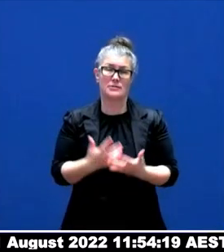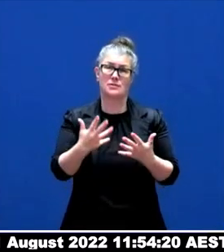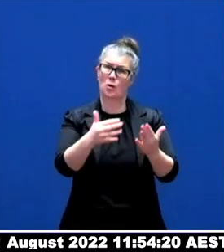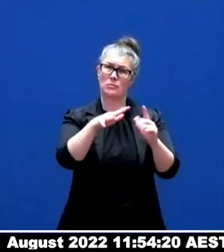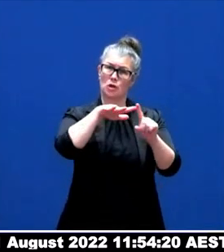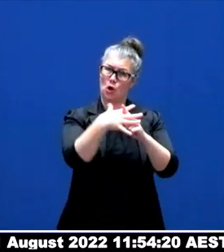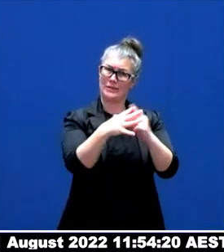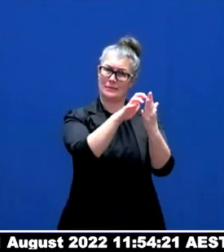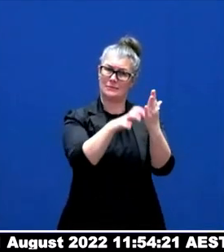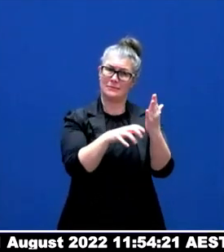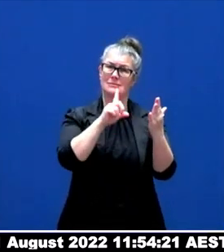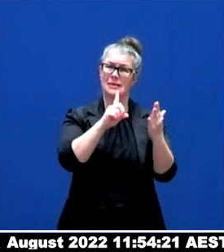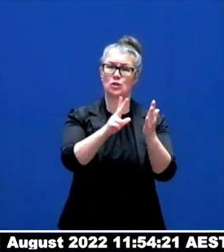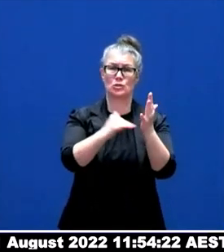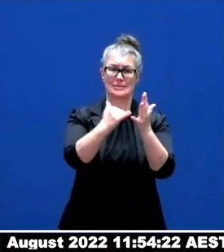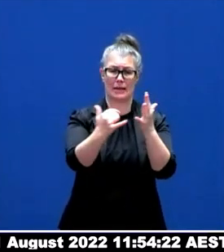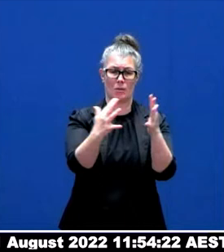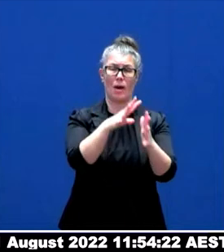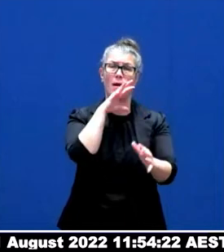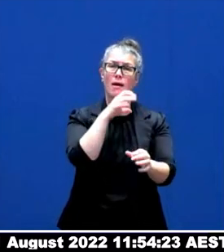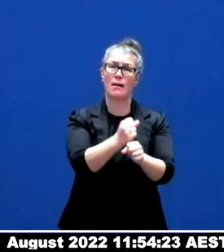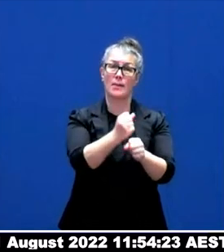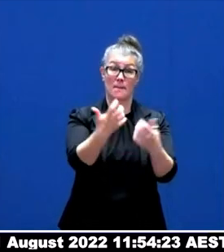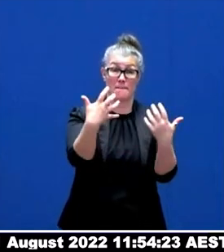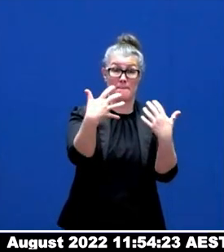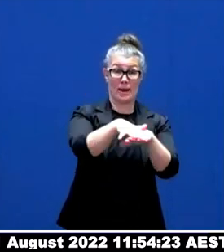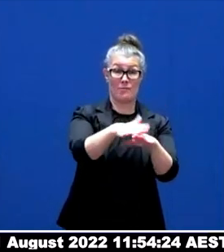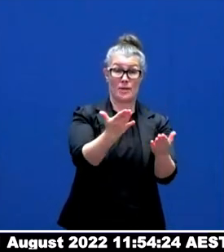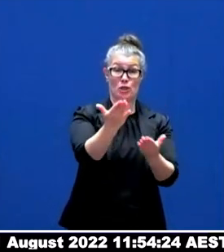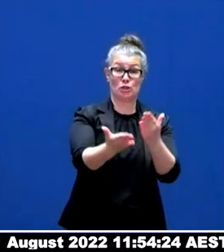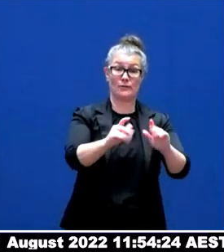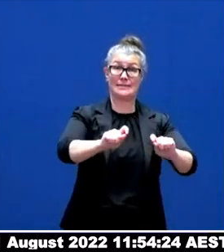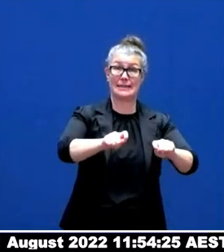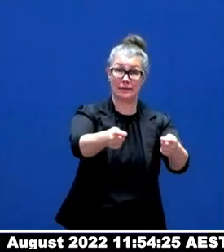"The New South Wales Government's mainstream service delivery agencies are required to